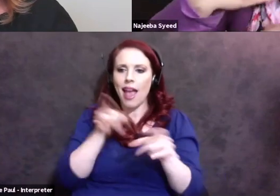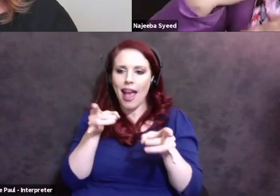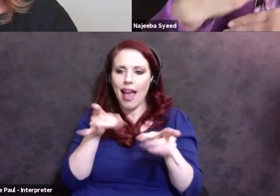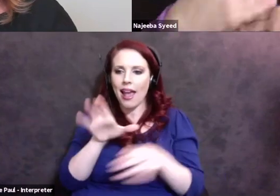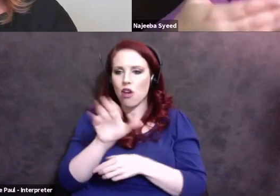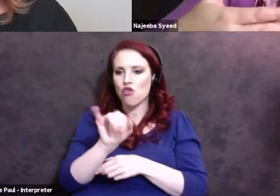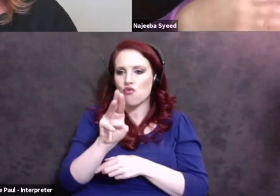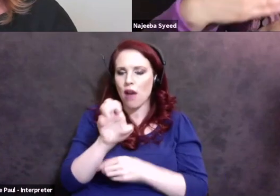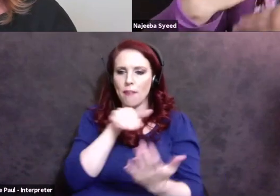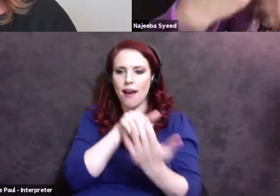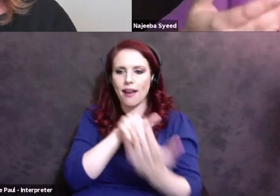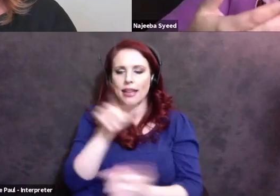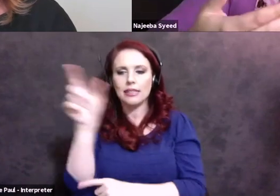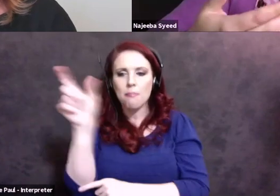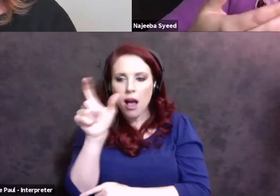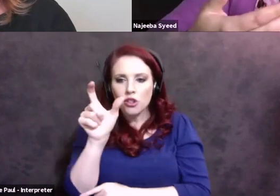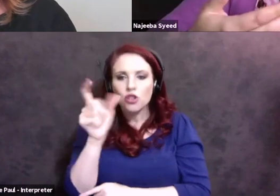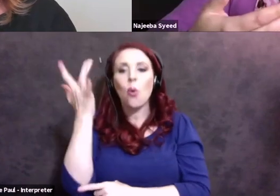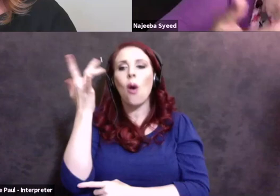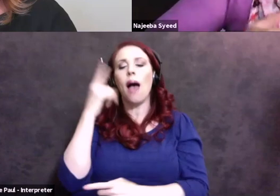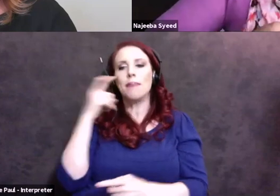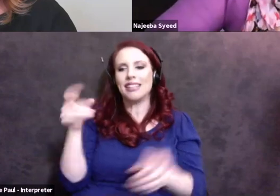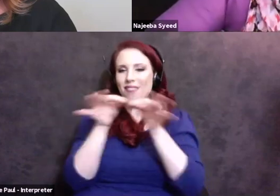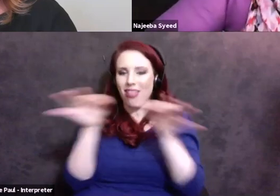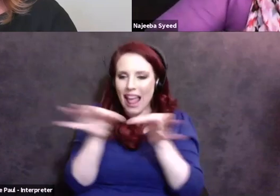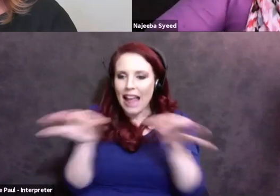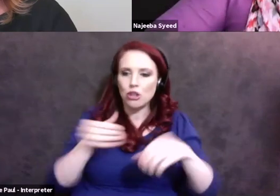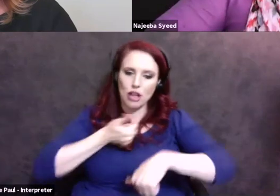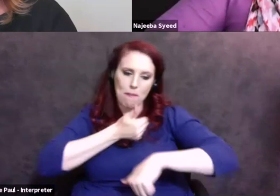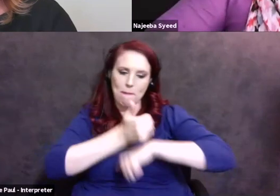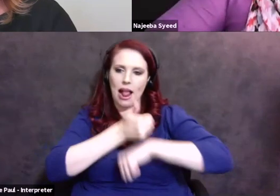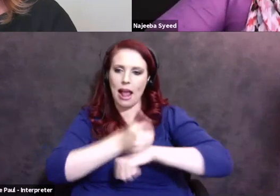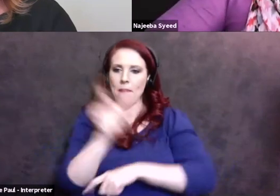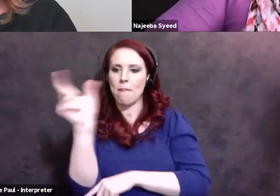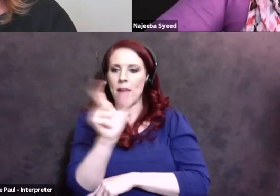because of the language the scape goating of muslim populations